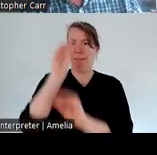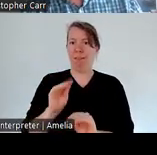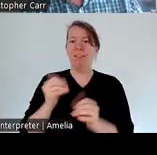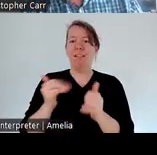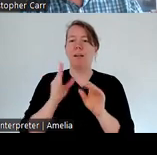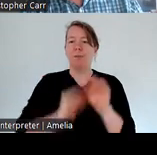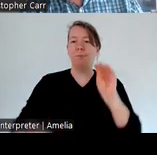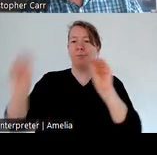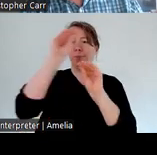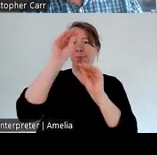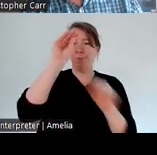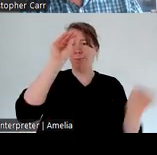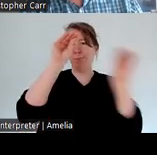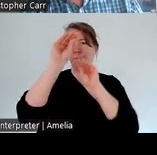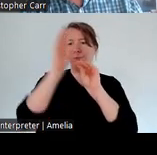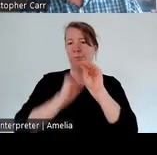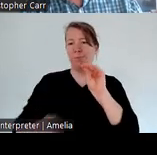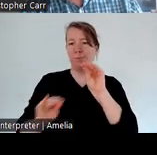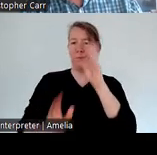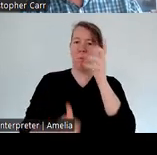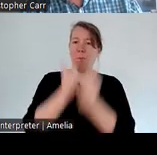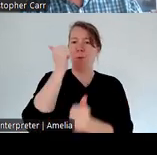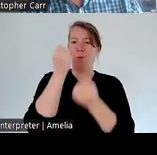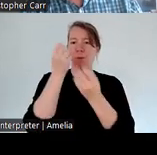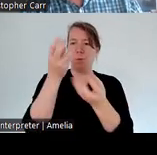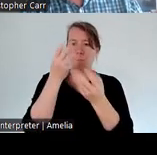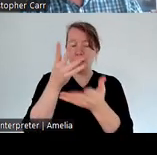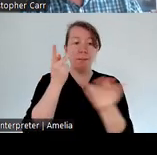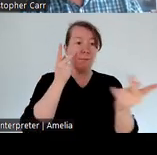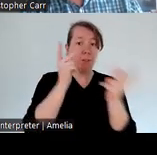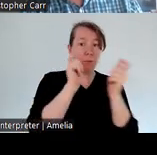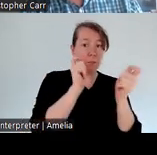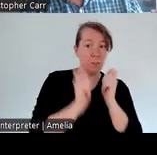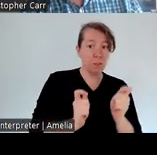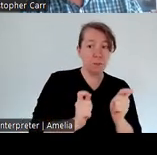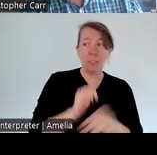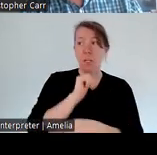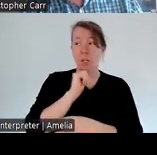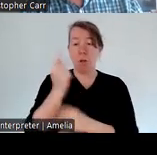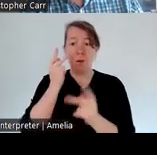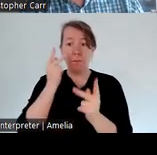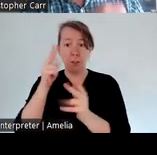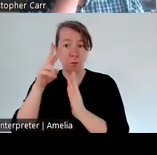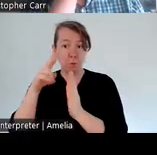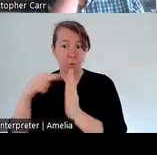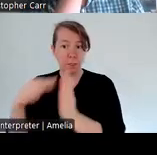So you have visual adjustments, supports non-visual reading that was the, you know,